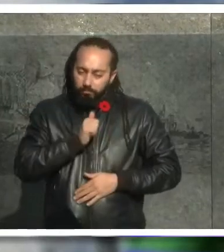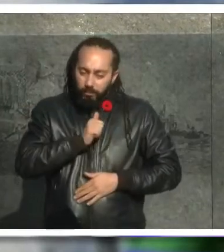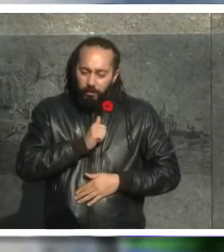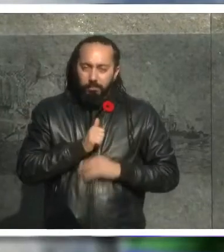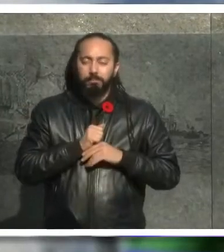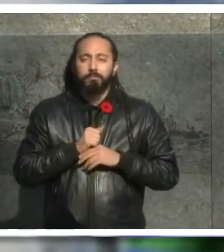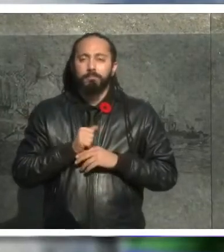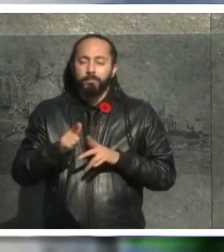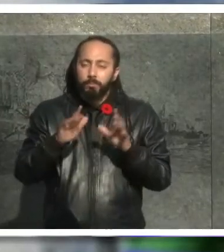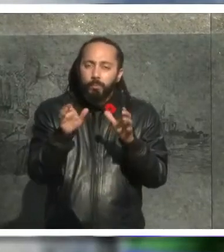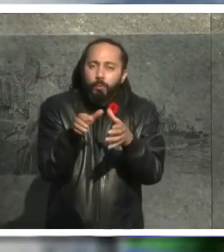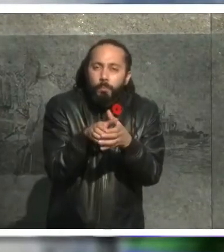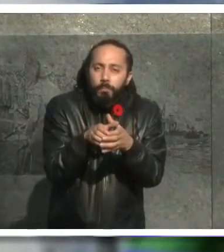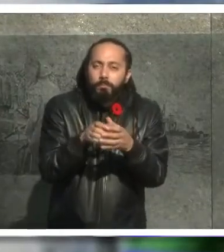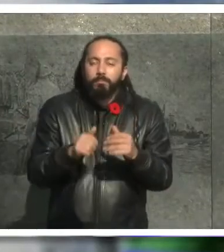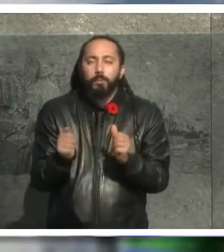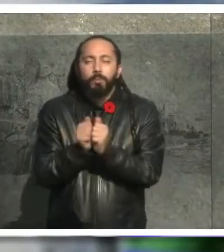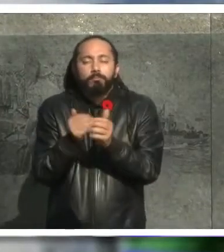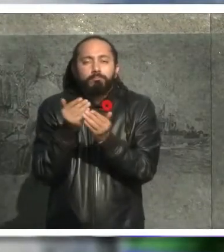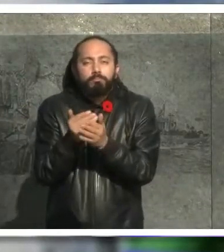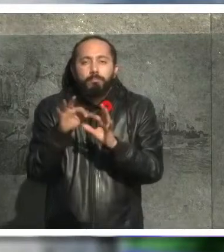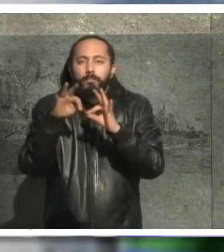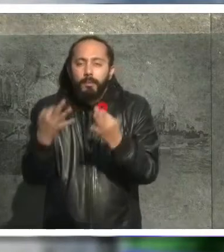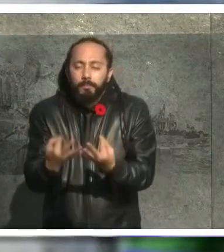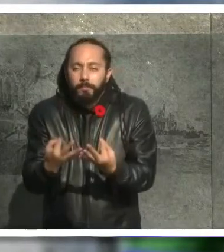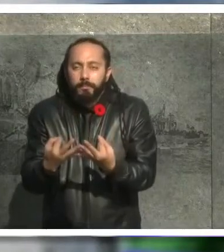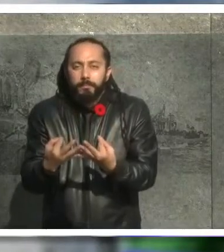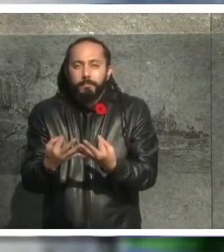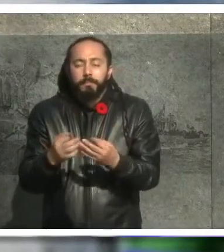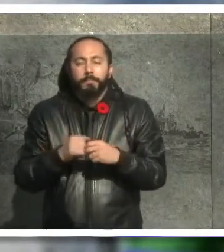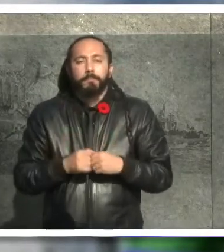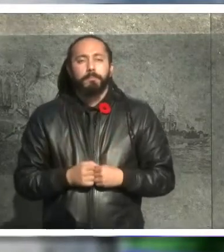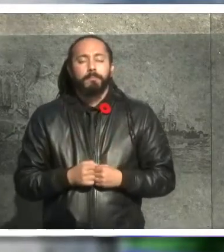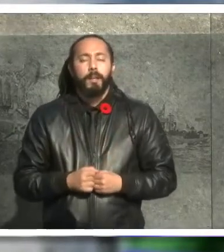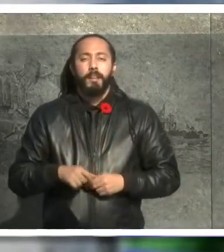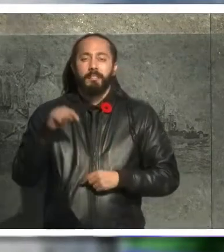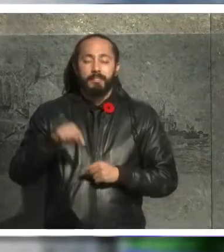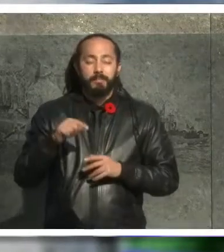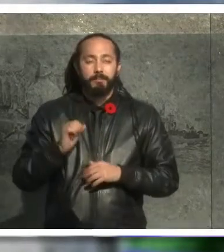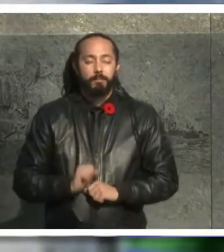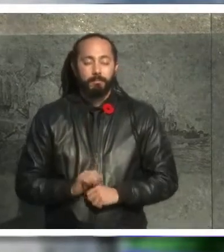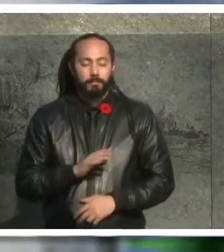by remembering individually, in small groups and with close family. (Speaks French)